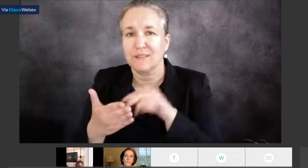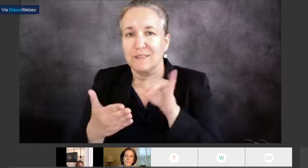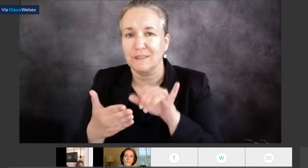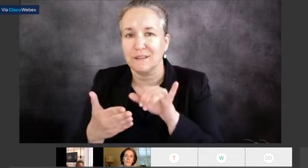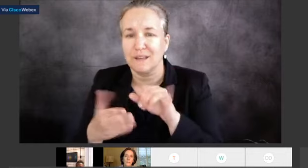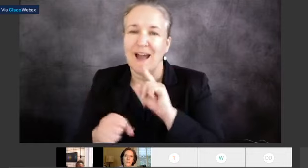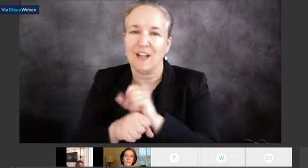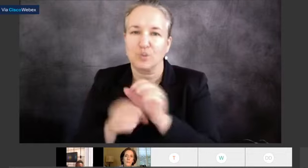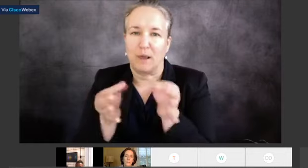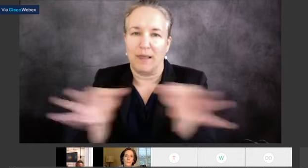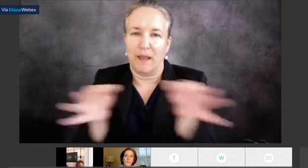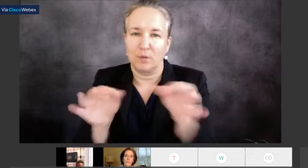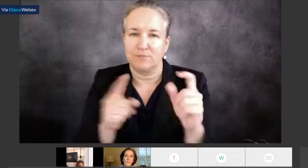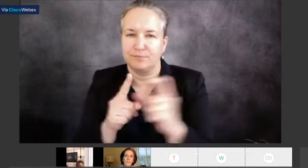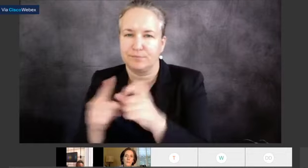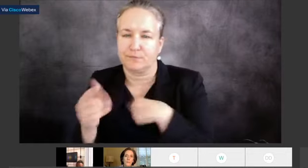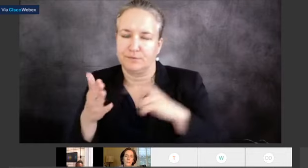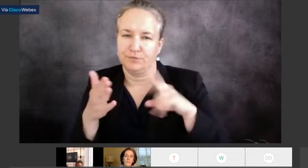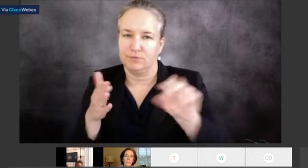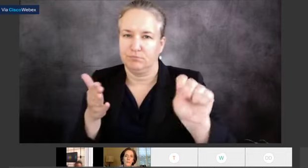you